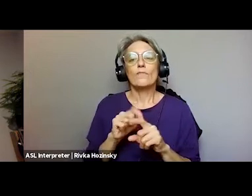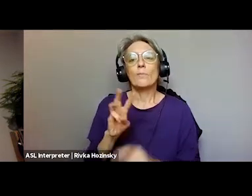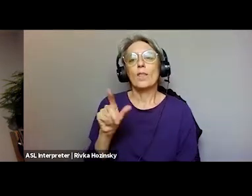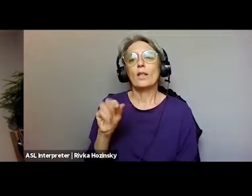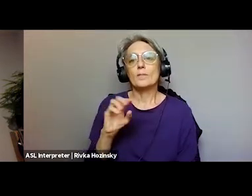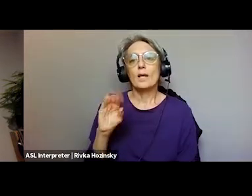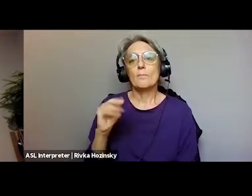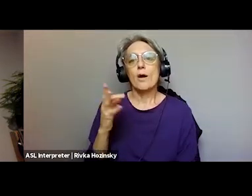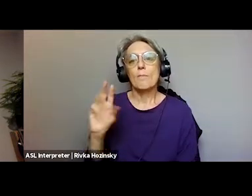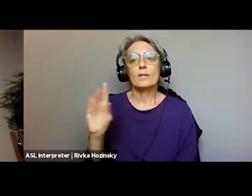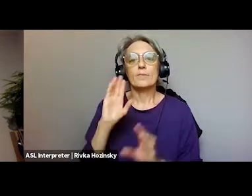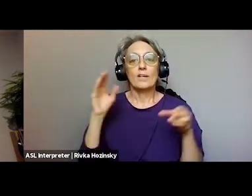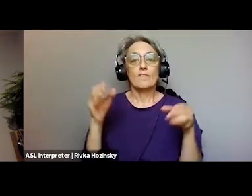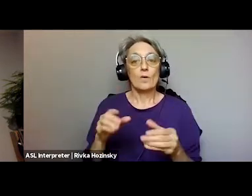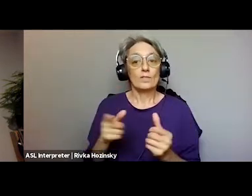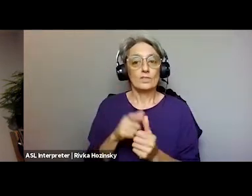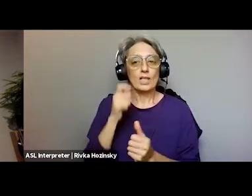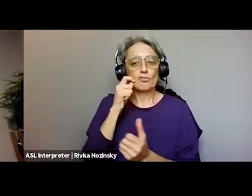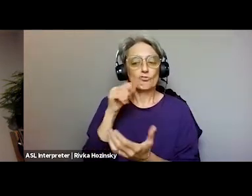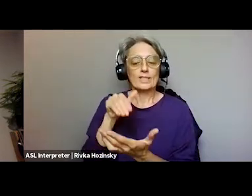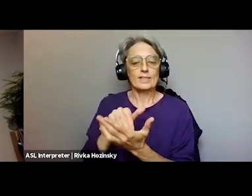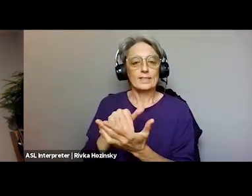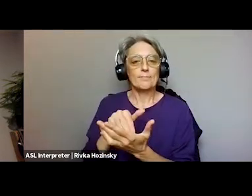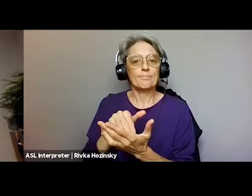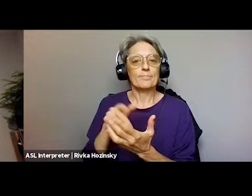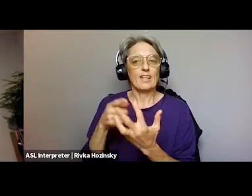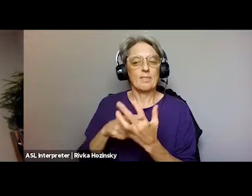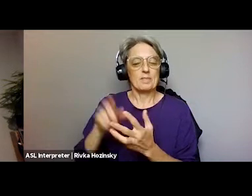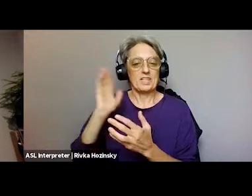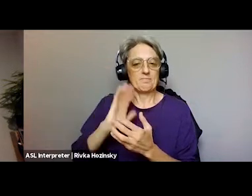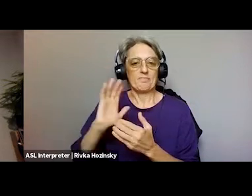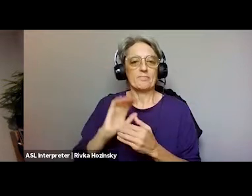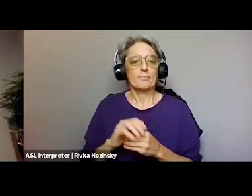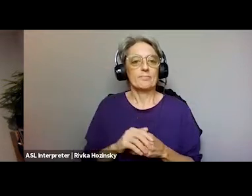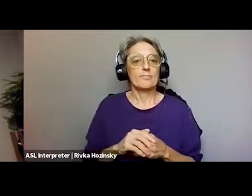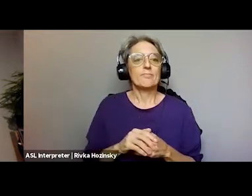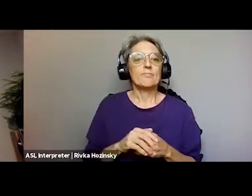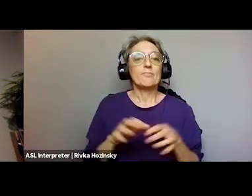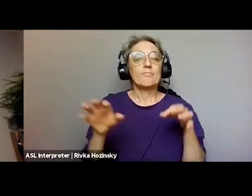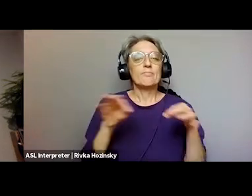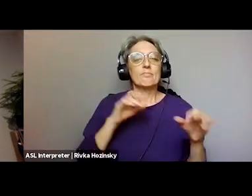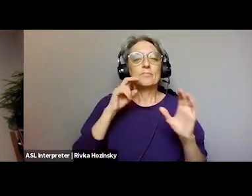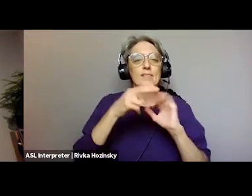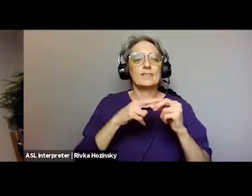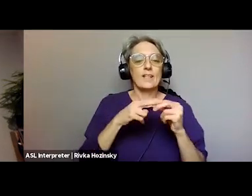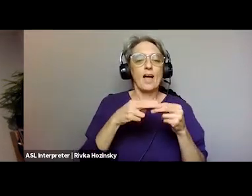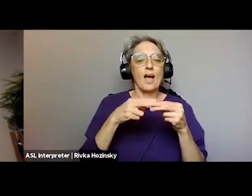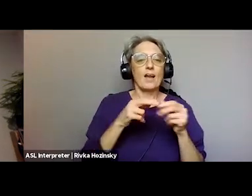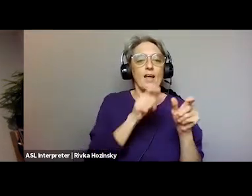racism originally and this is an image with four long rectangles and in the leftmost rectangle